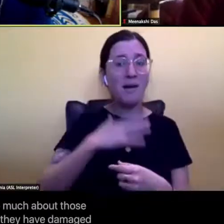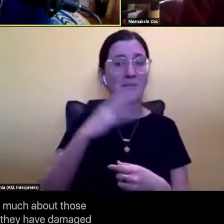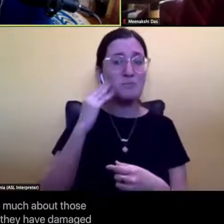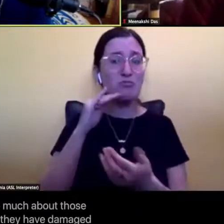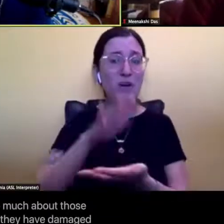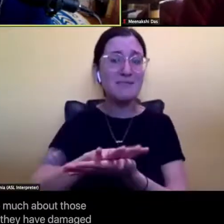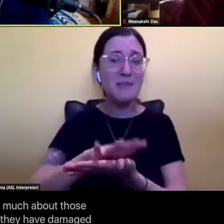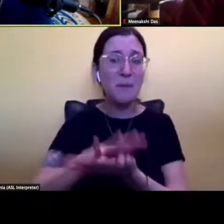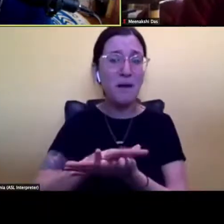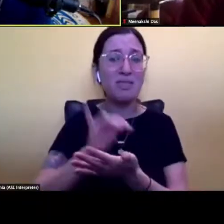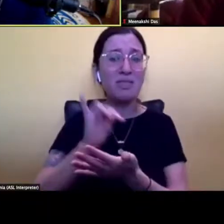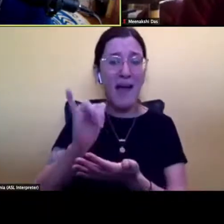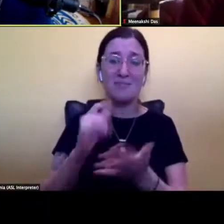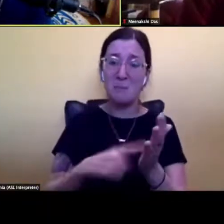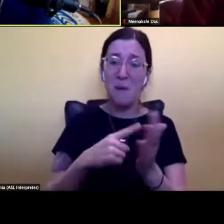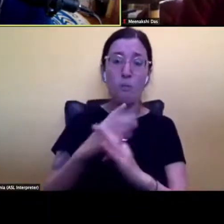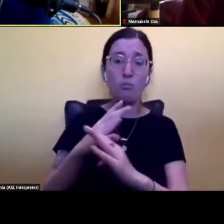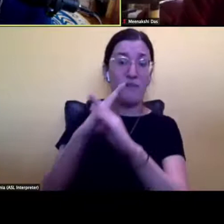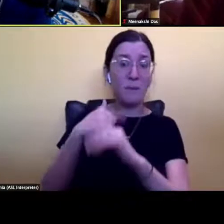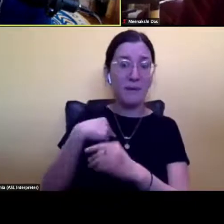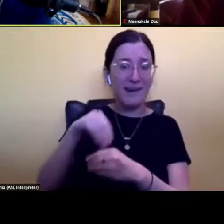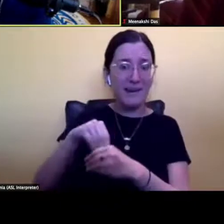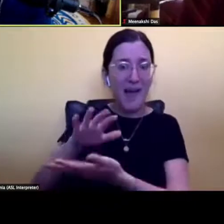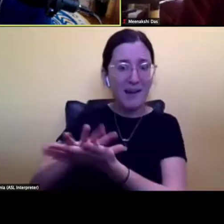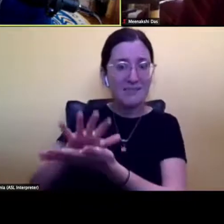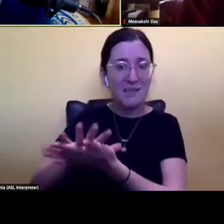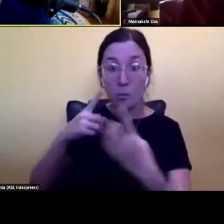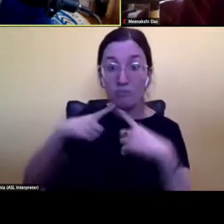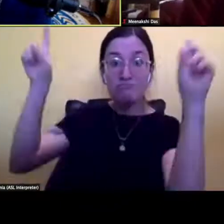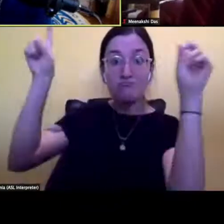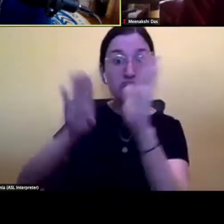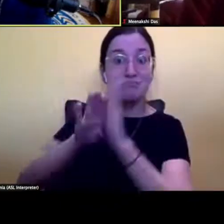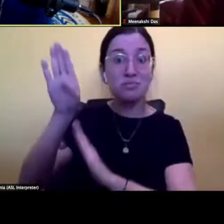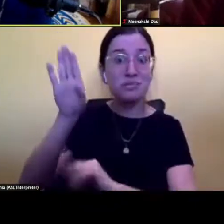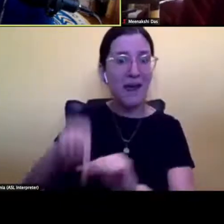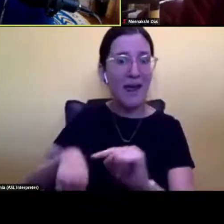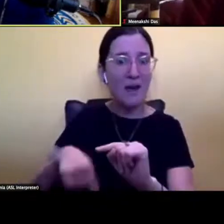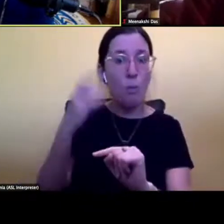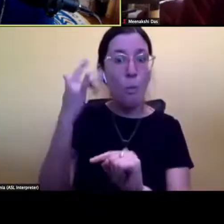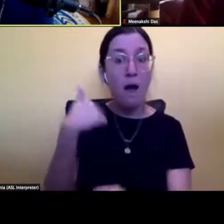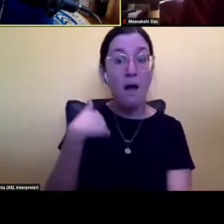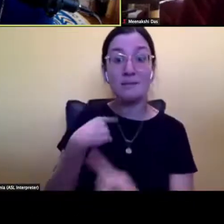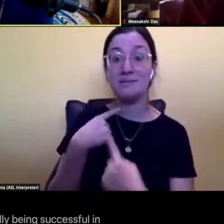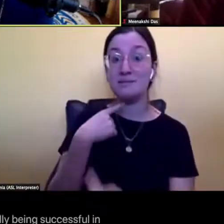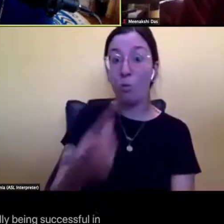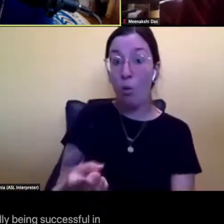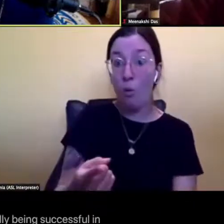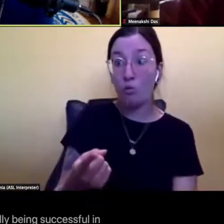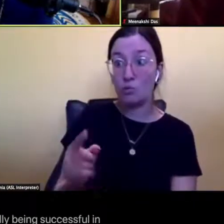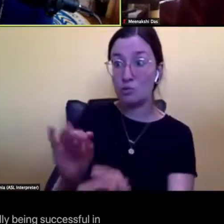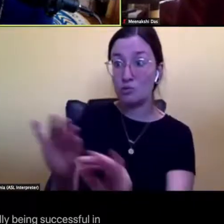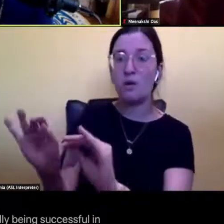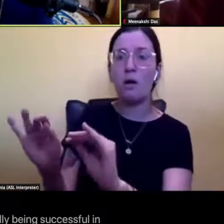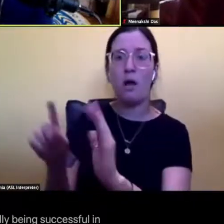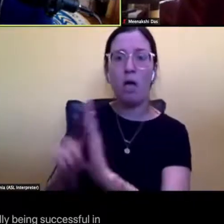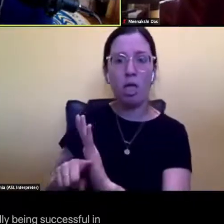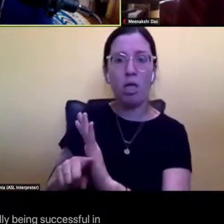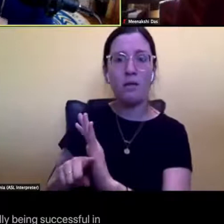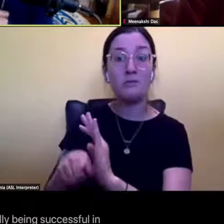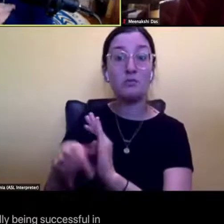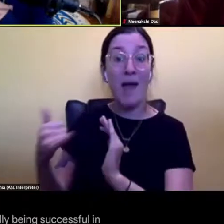in academia that when considering disclosing in my current workplace as much as possible I guess